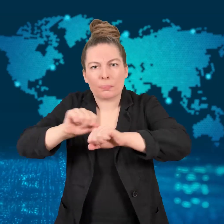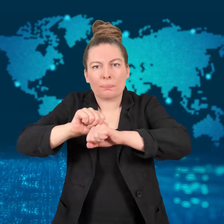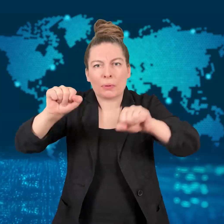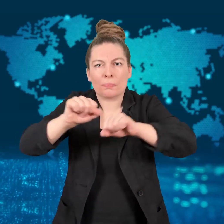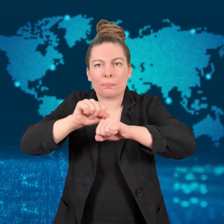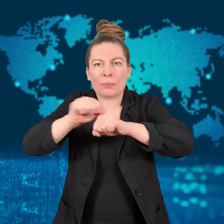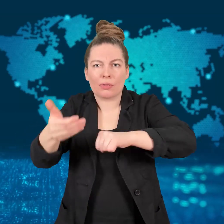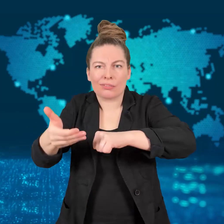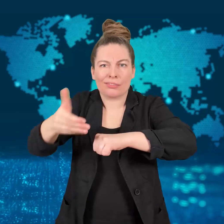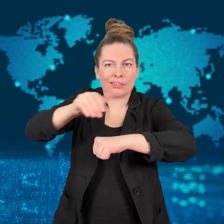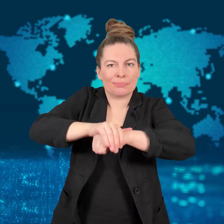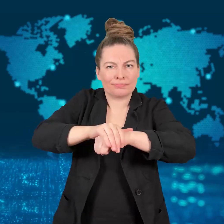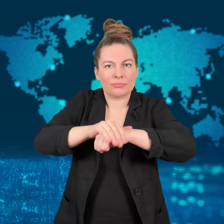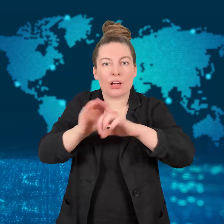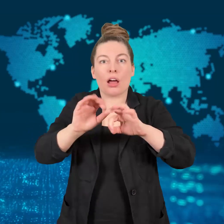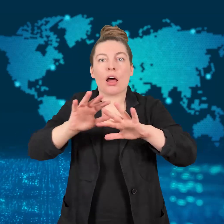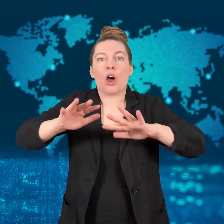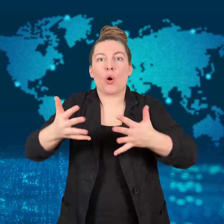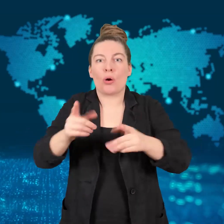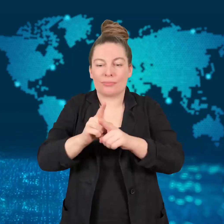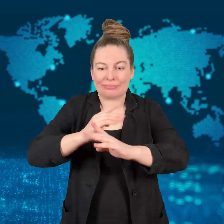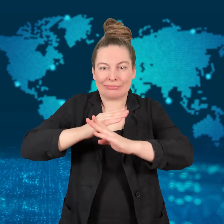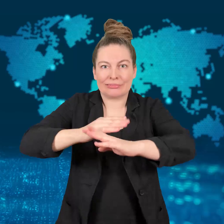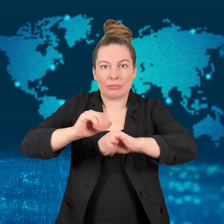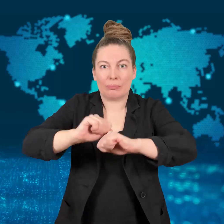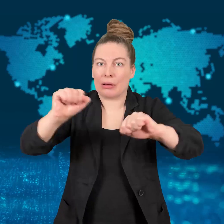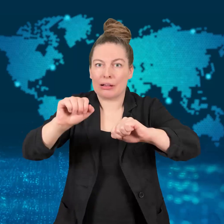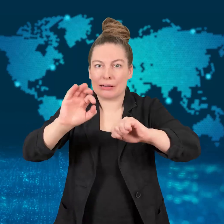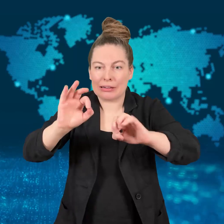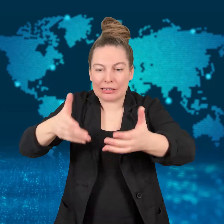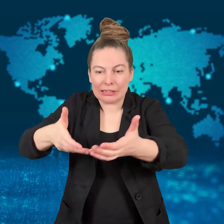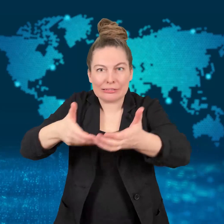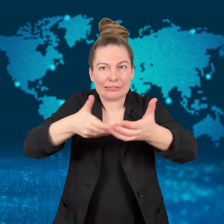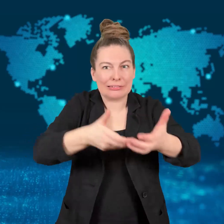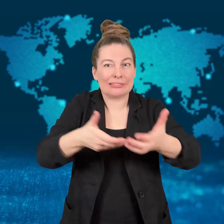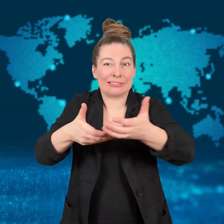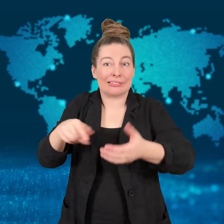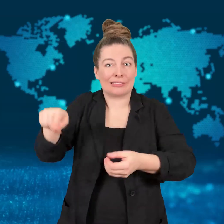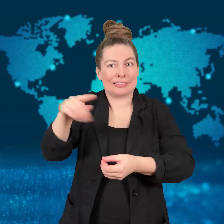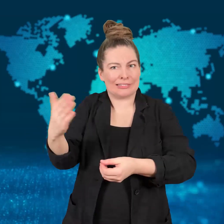Two bombs were then removed by the British Army.